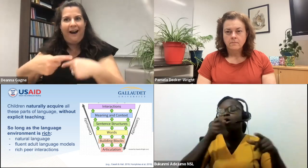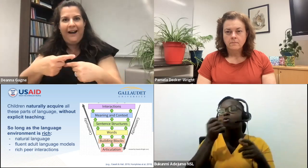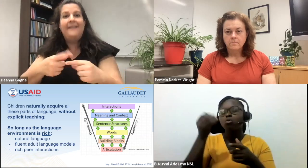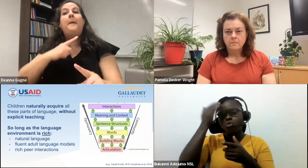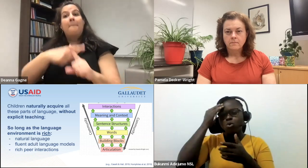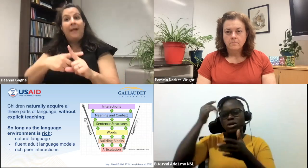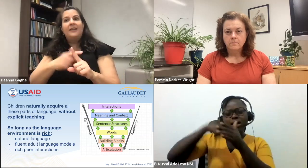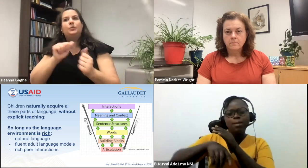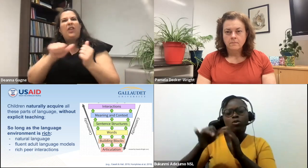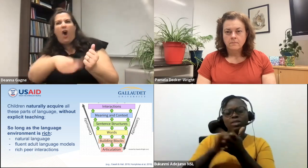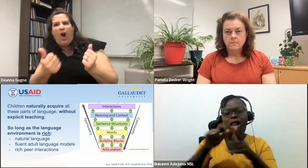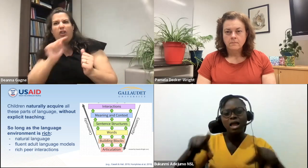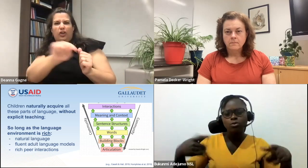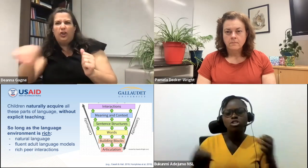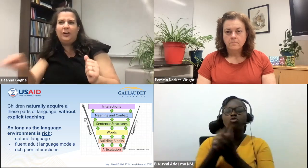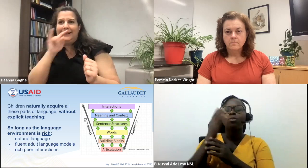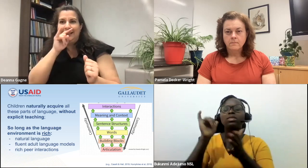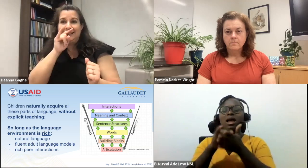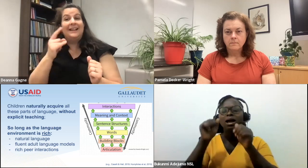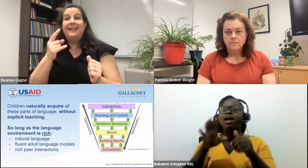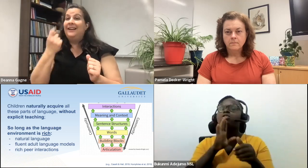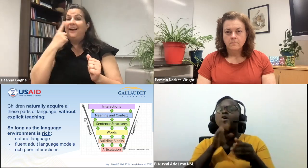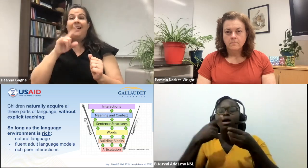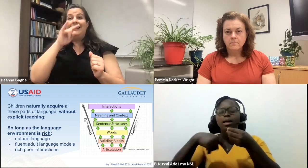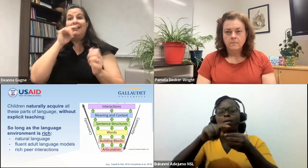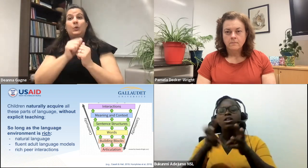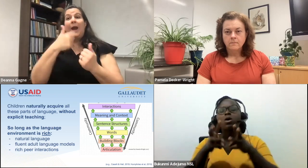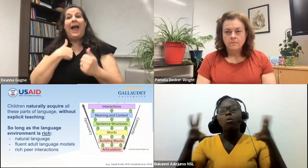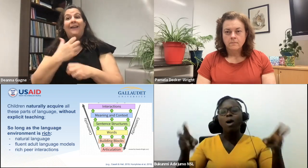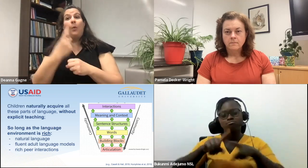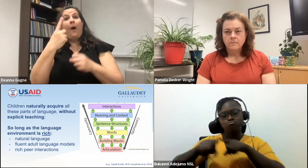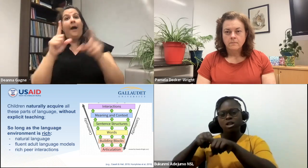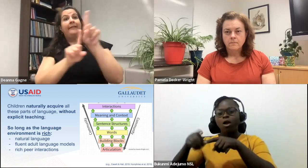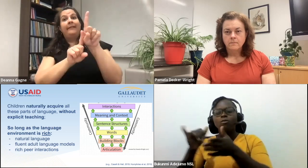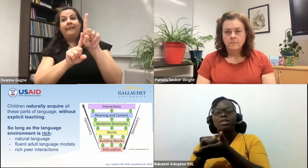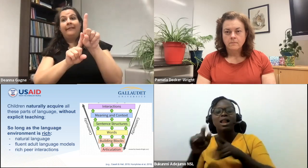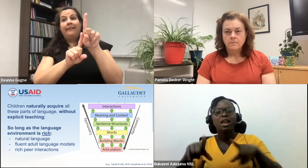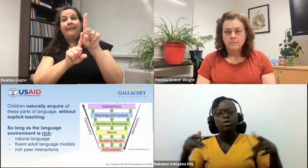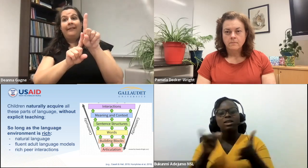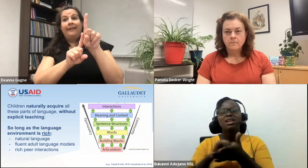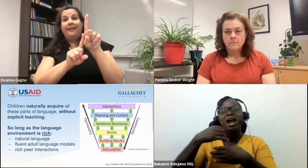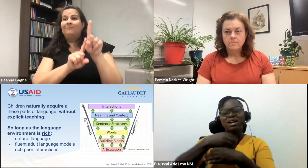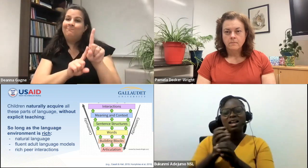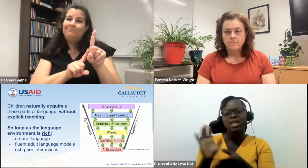interactive experience. Now those children are learning those languages in the context of other kids